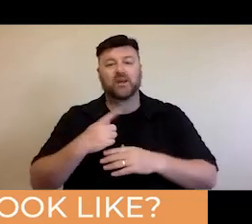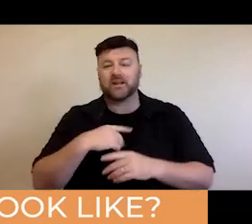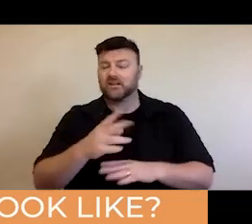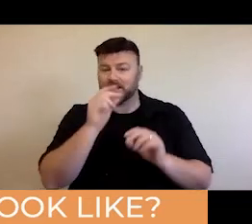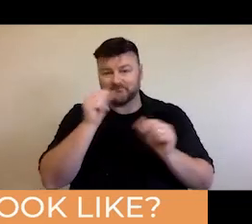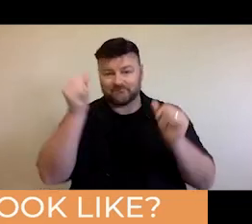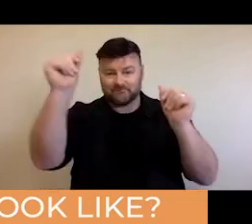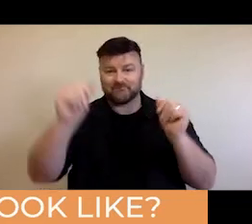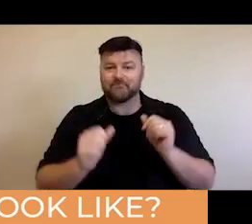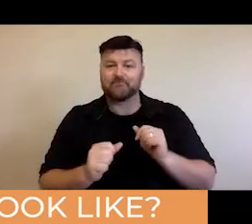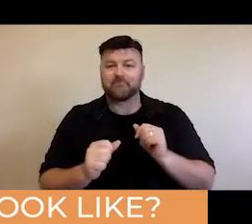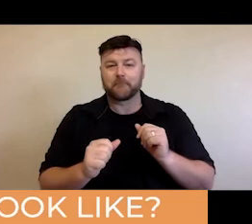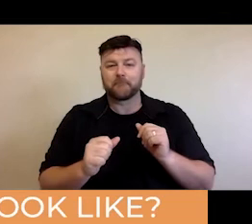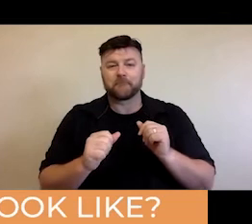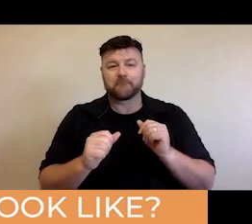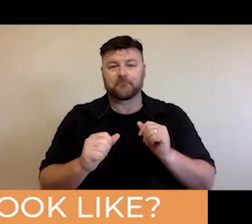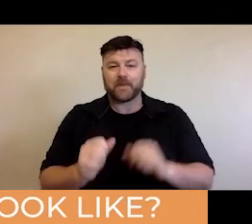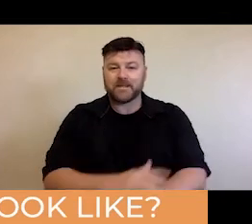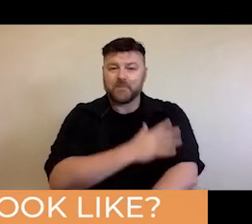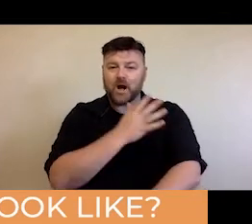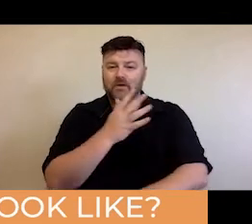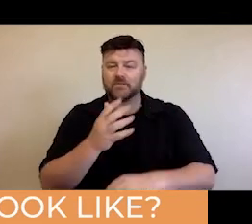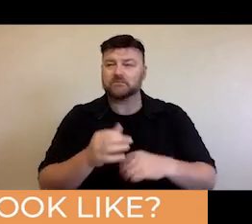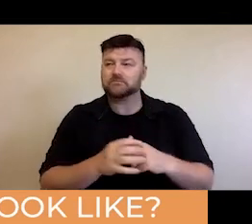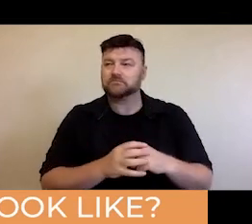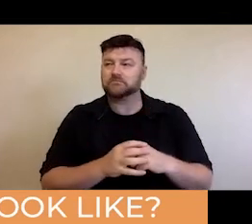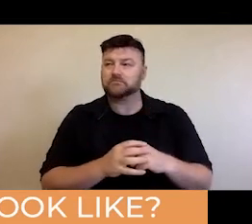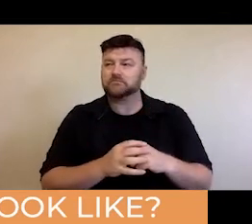be inspiring, it needs to be friendly to read, it needs to be